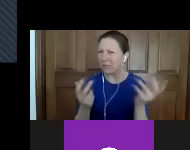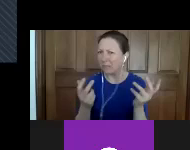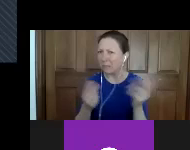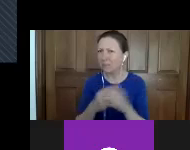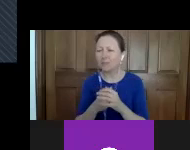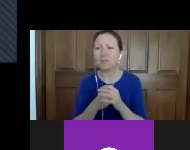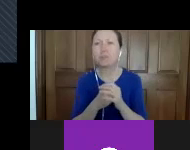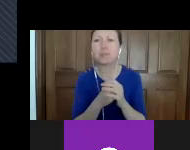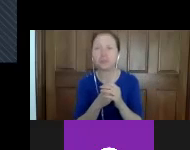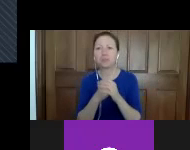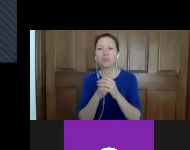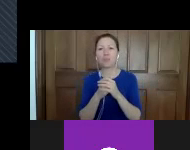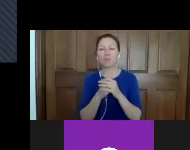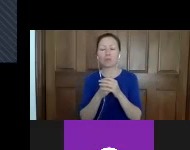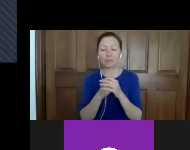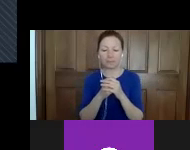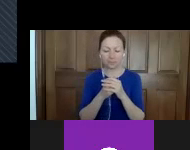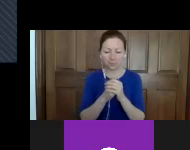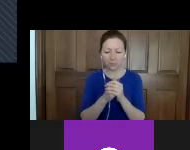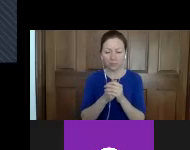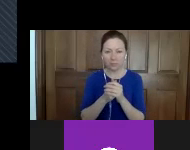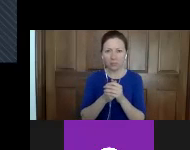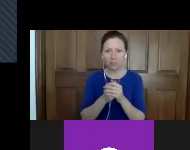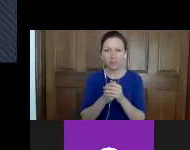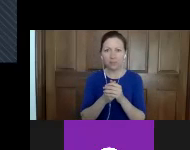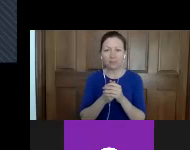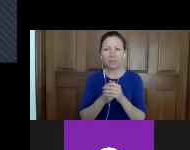sure.